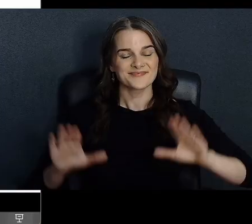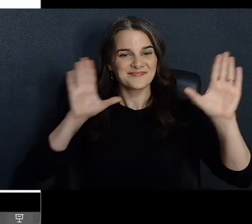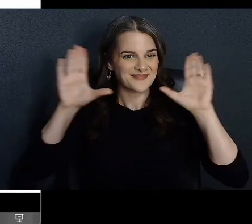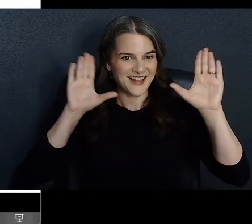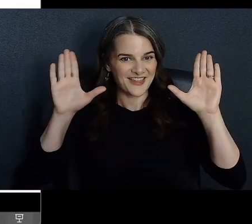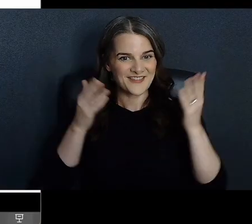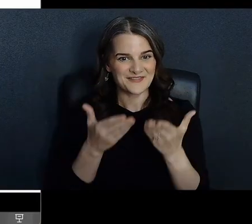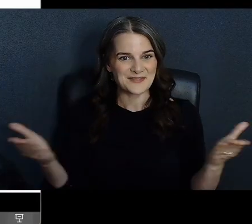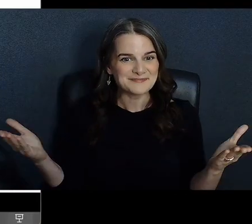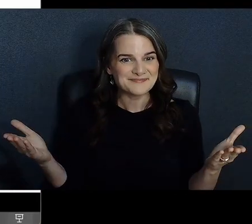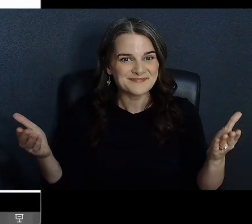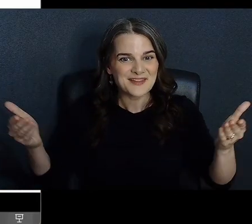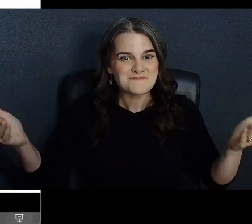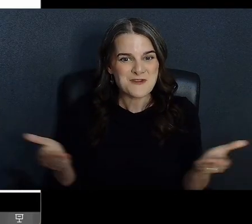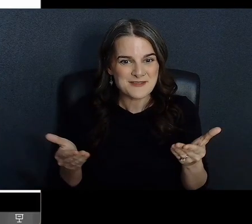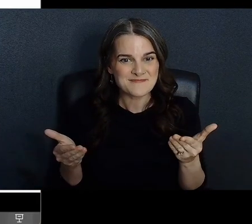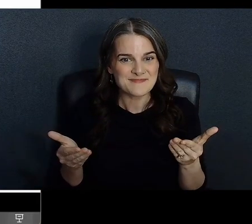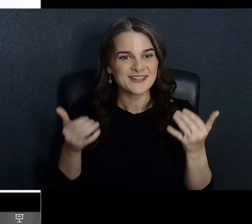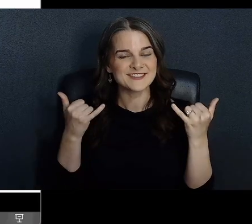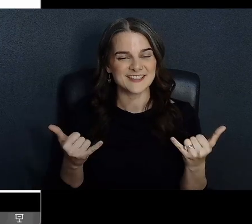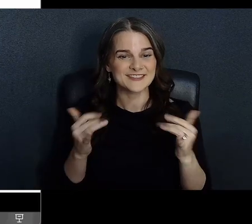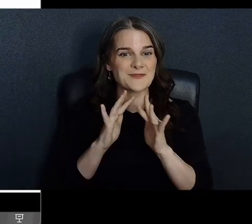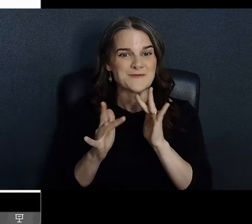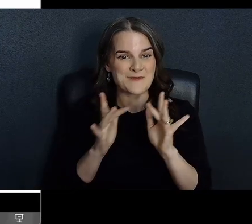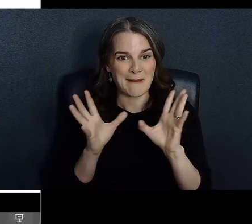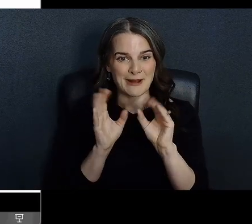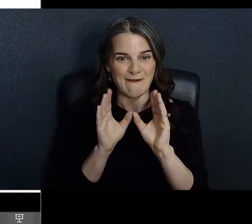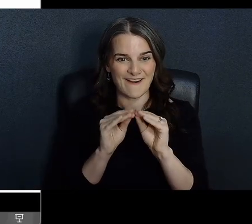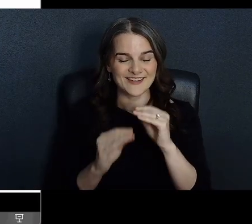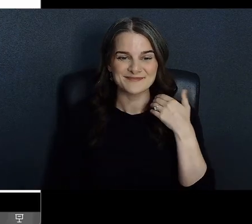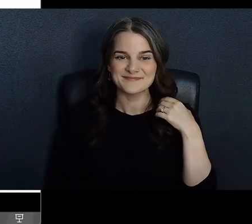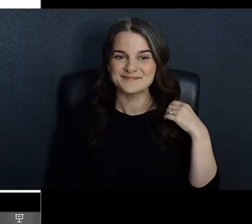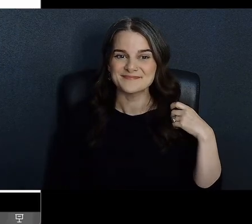Hello, everyone, and welcome to today's webinar